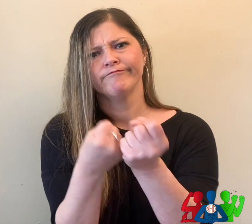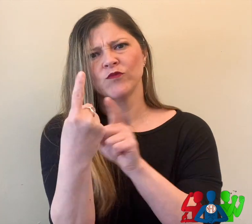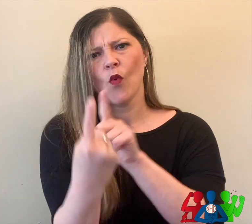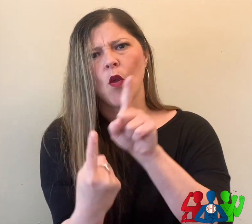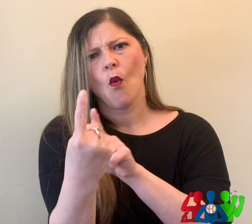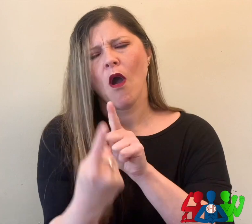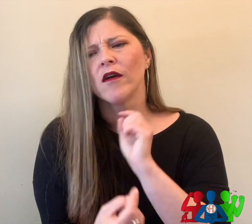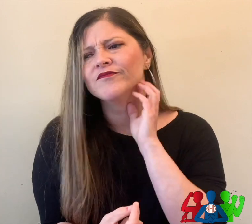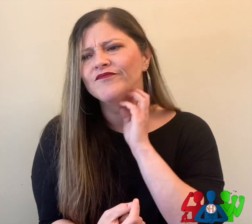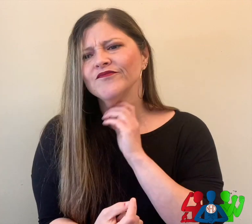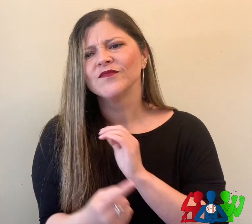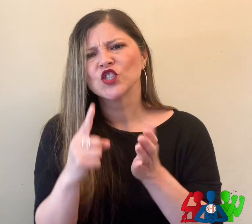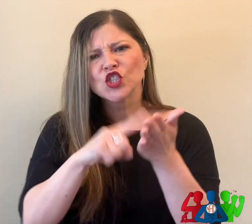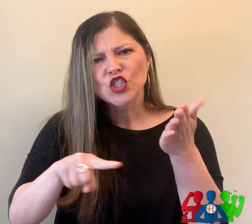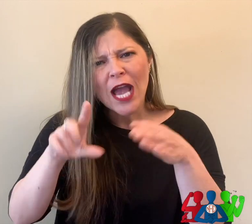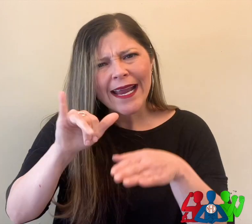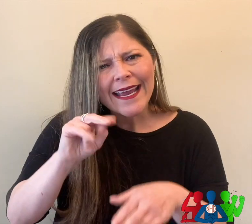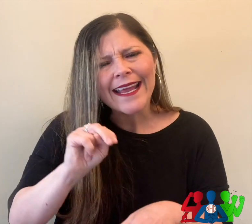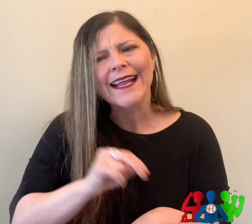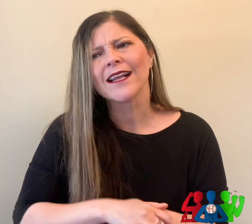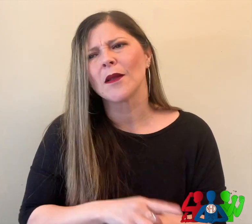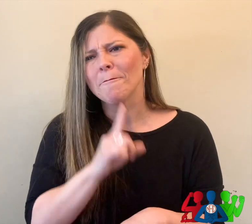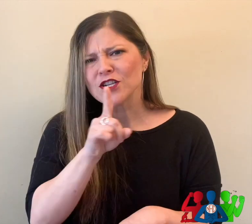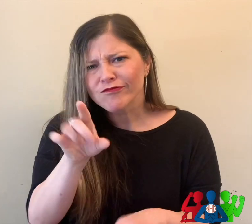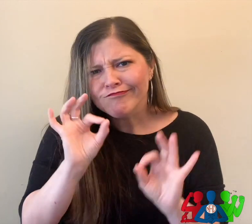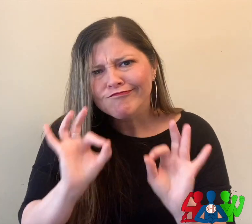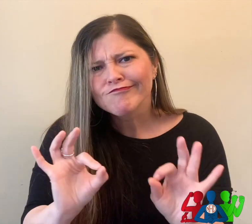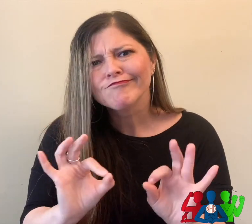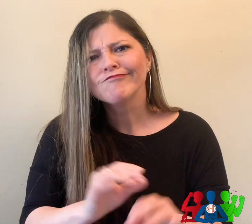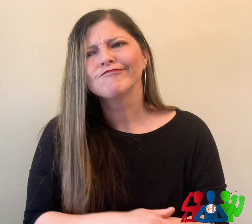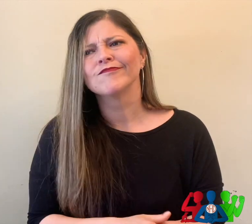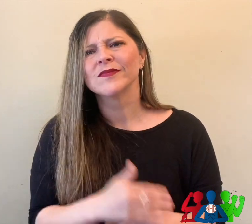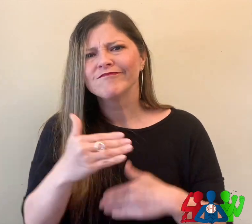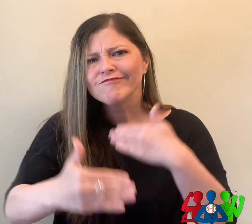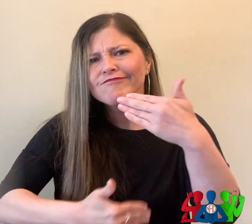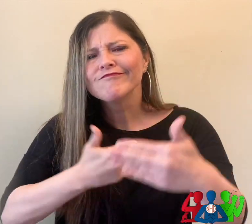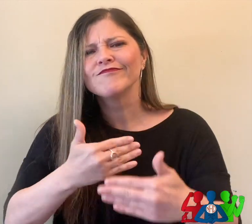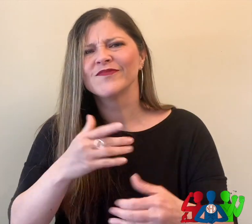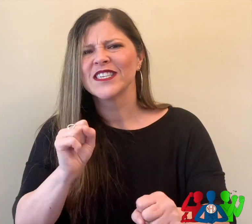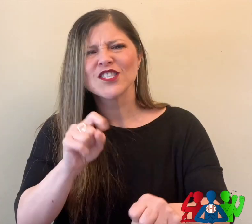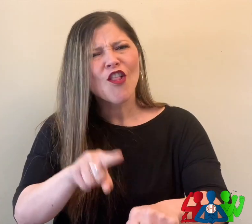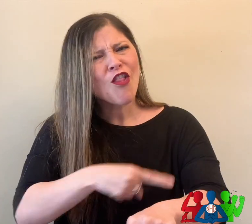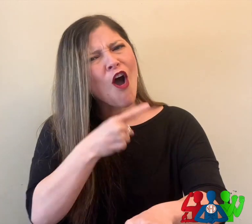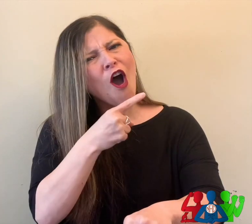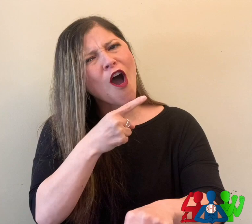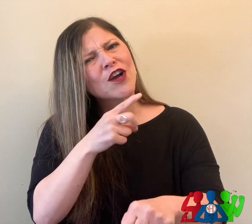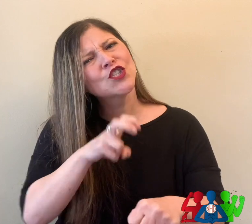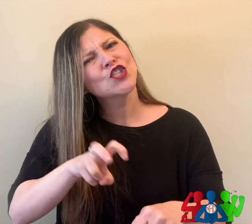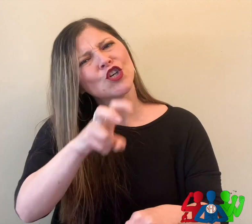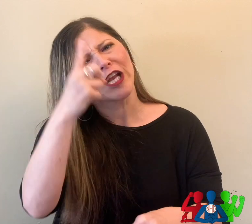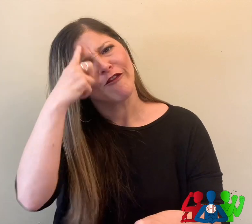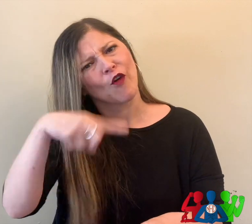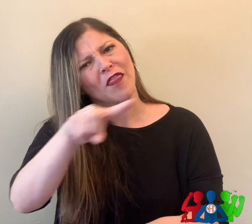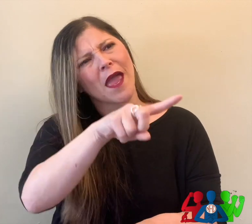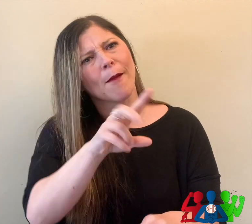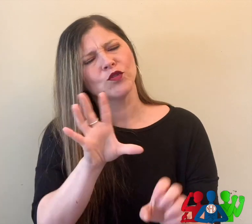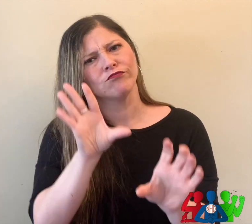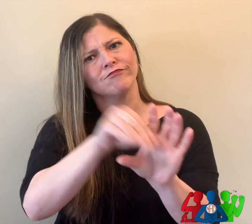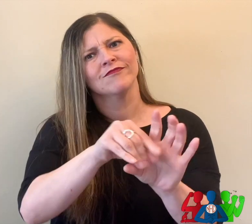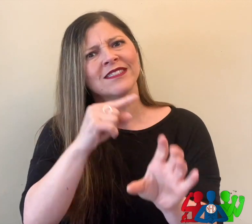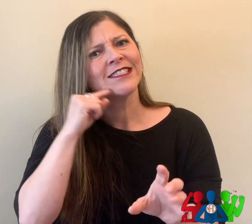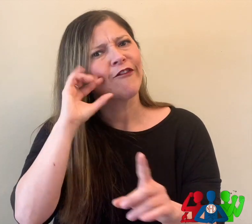navigate both. For one-on-one, counseling just be sure that you check in. It's a long journey